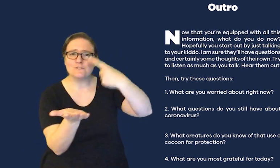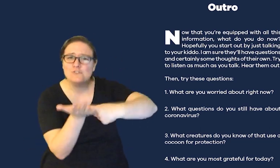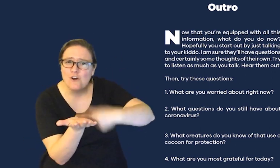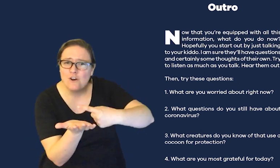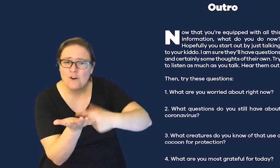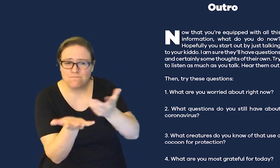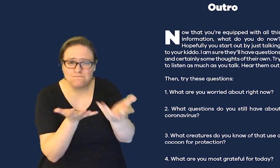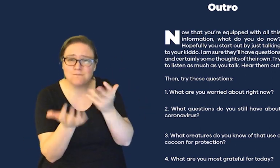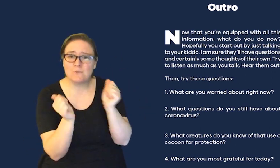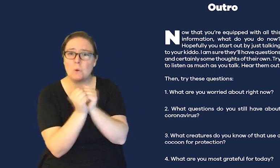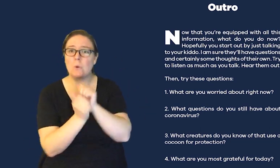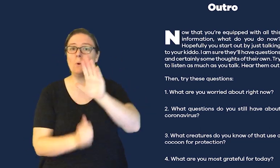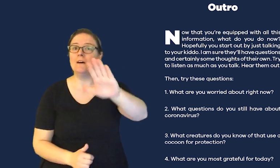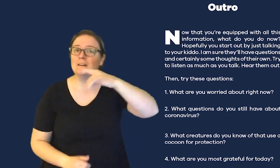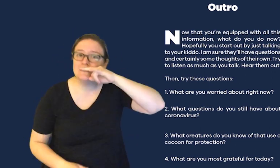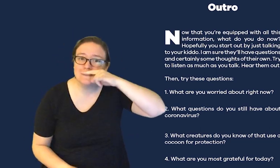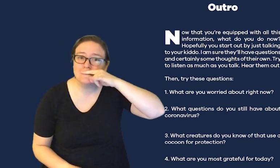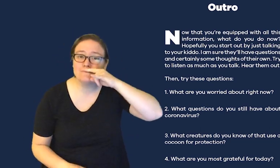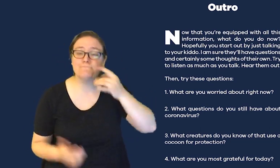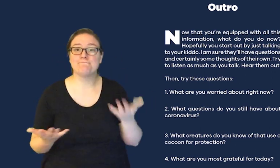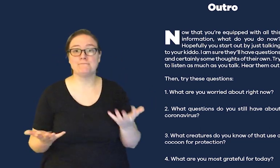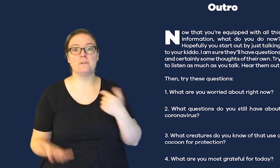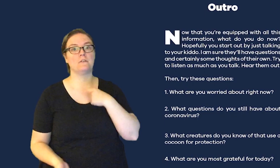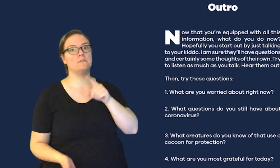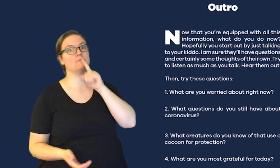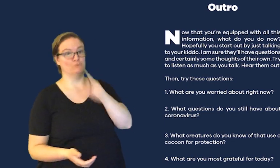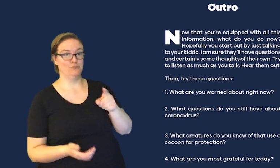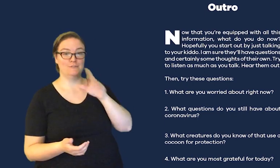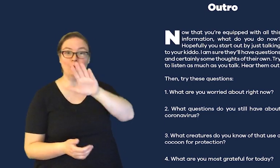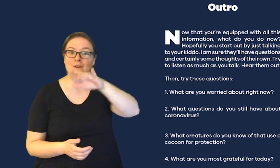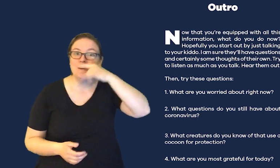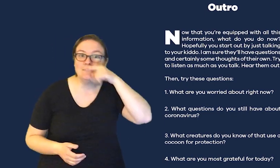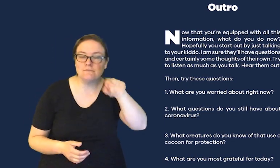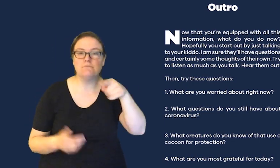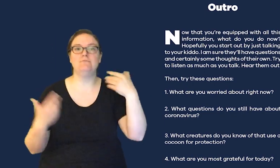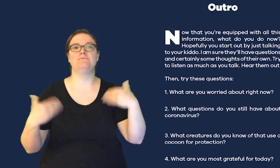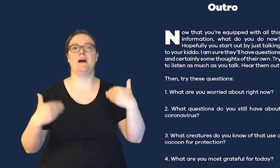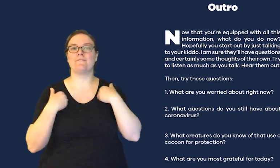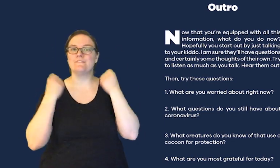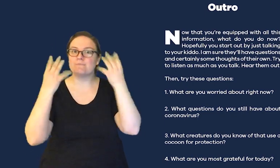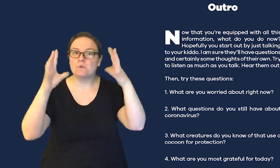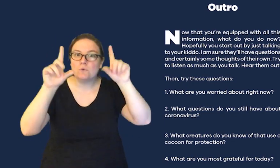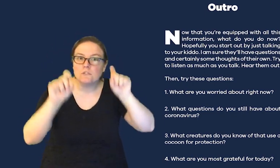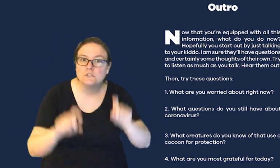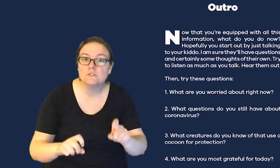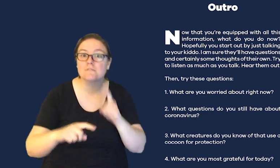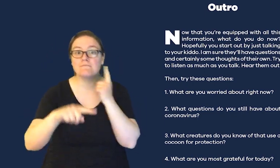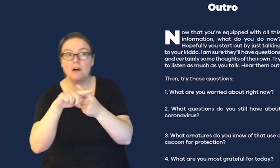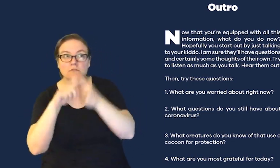Hopefully you start out by just talking with your kiddo. I'm sure they'll have questions and